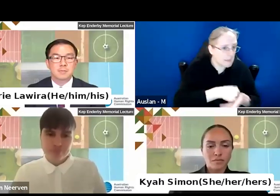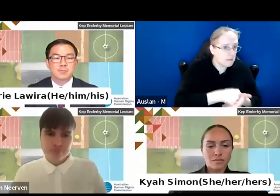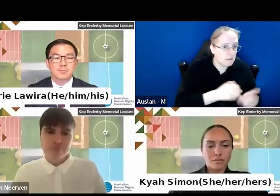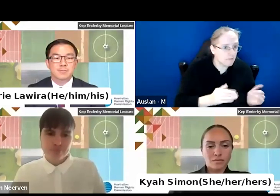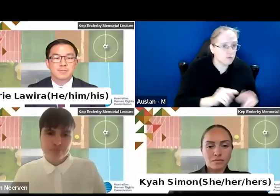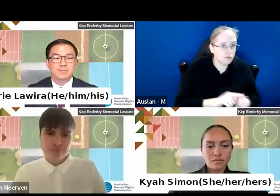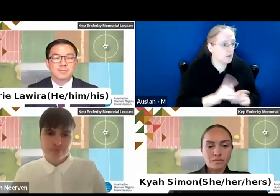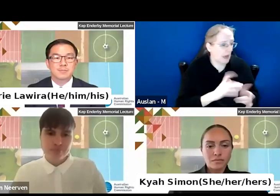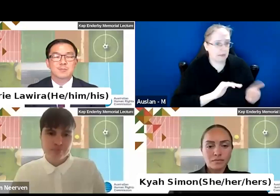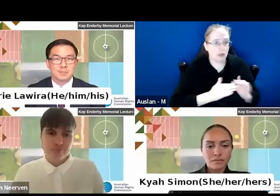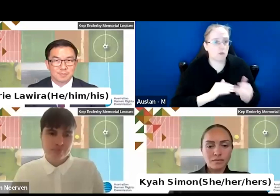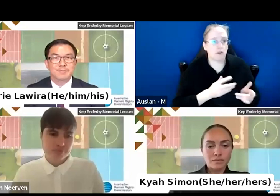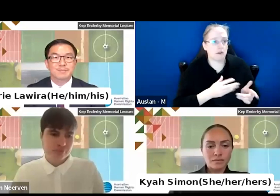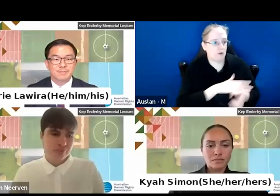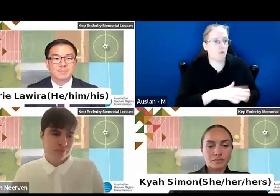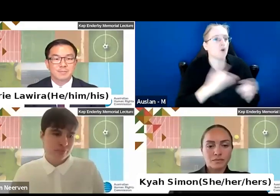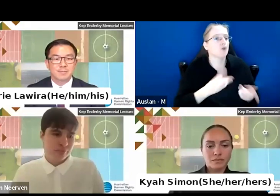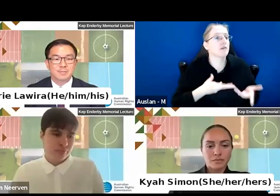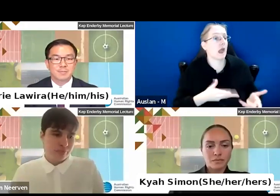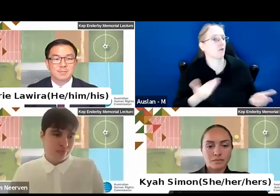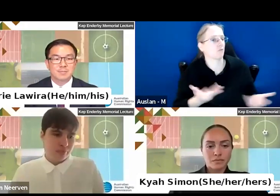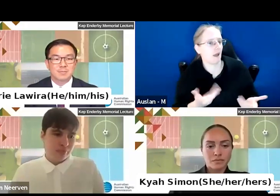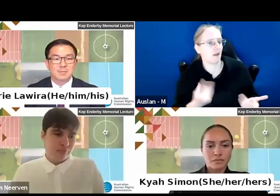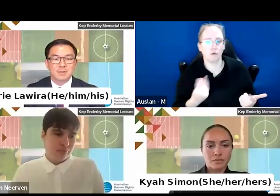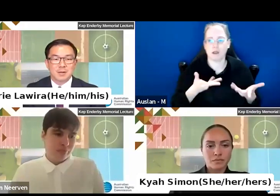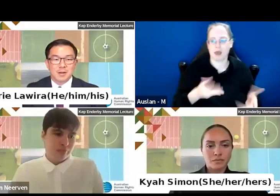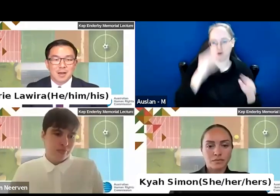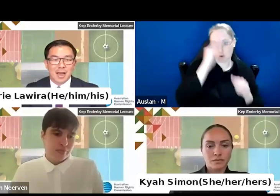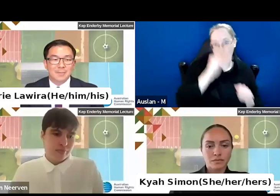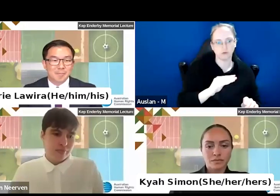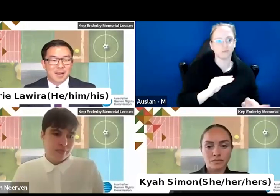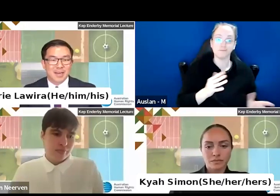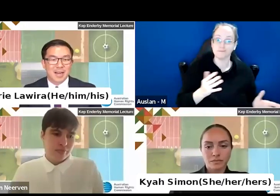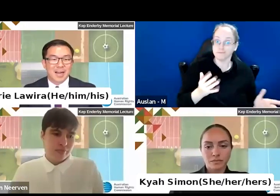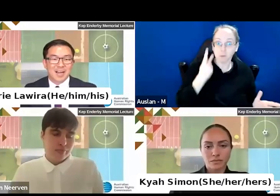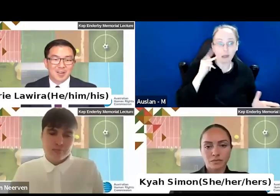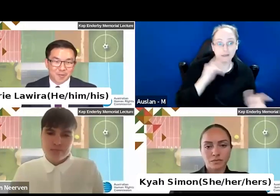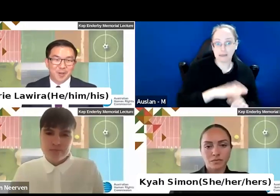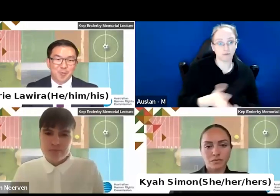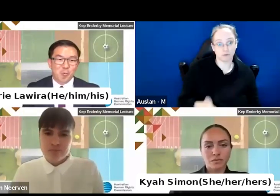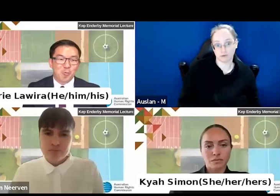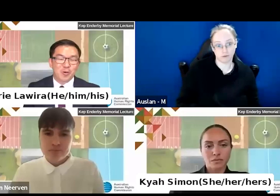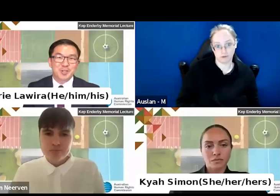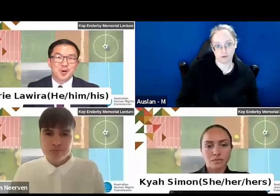Who gets to play, who gets to coach. It's all politics. And Melina, for you, what do you